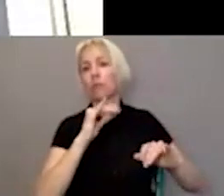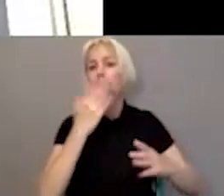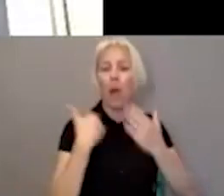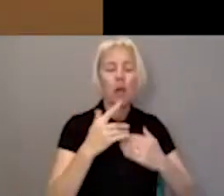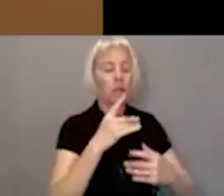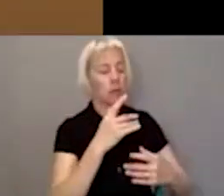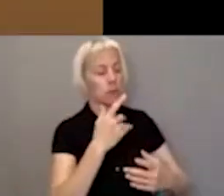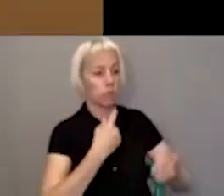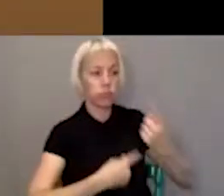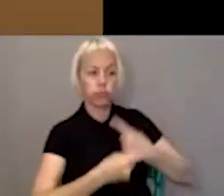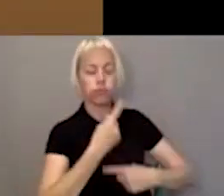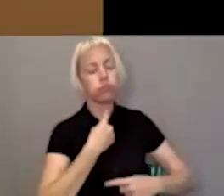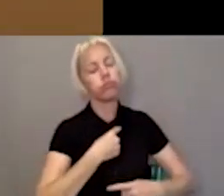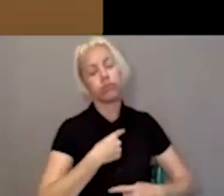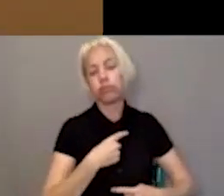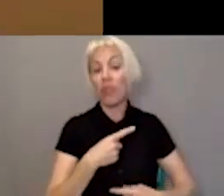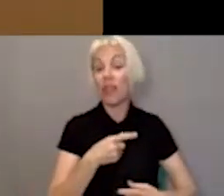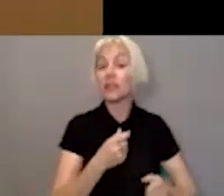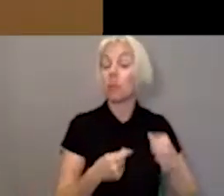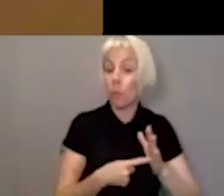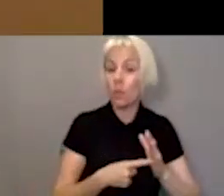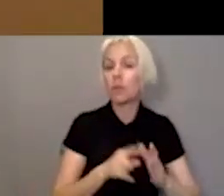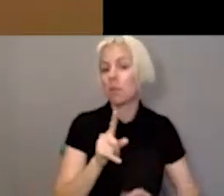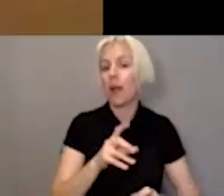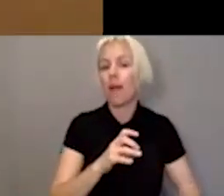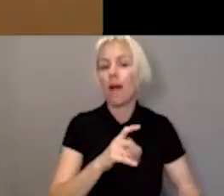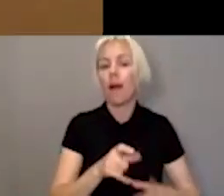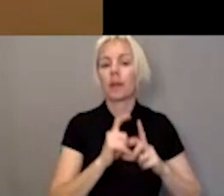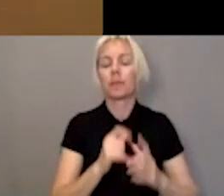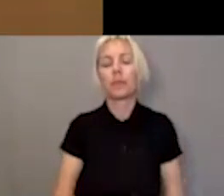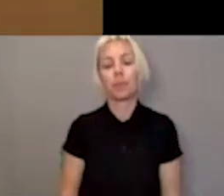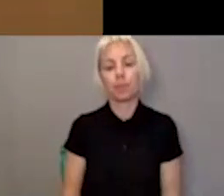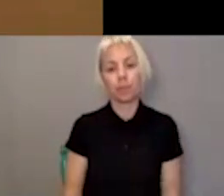that is part of the momentum is knowing that sometimes you are not going to get it right